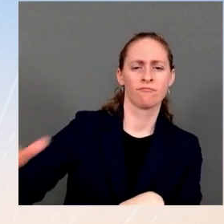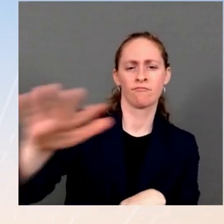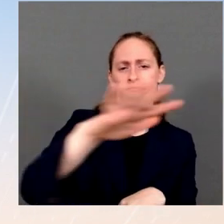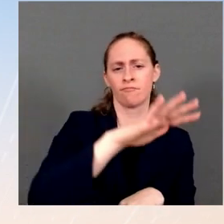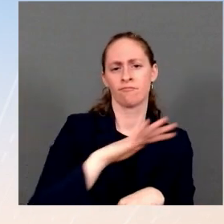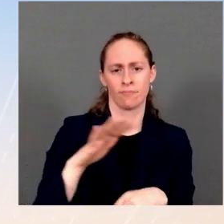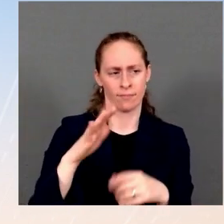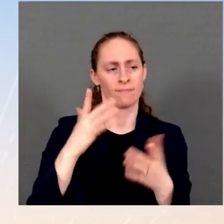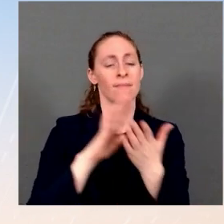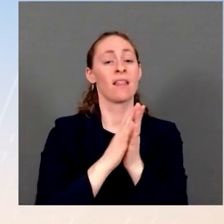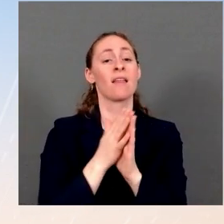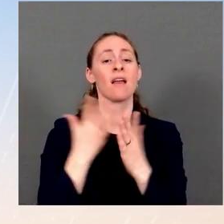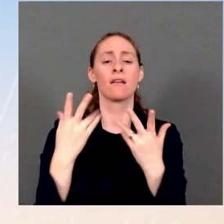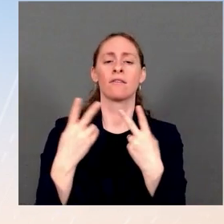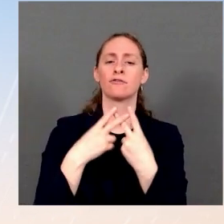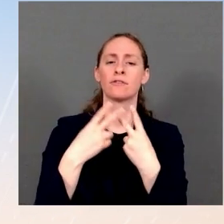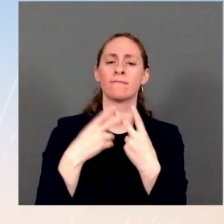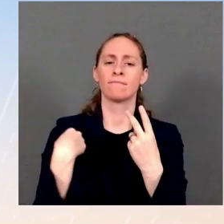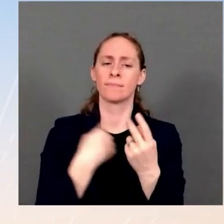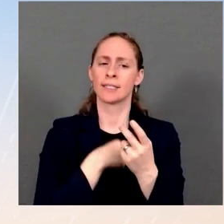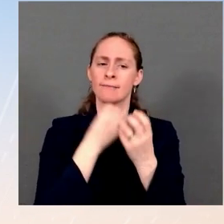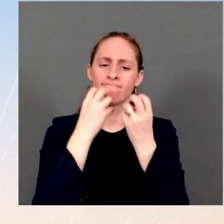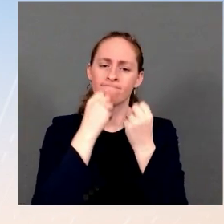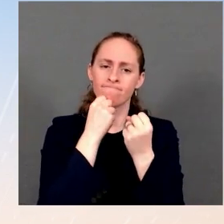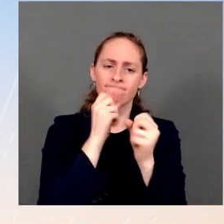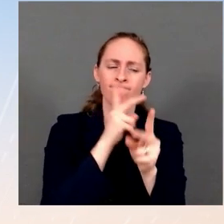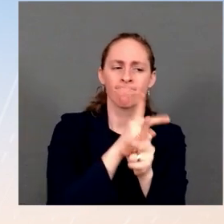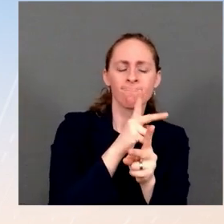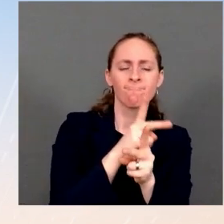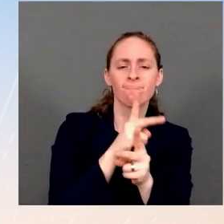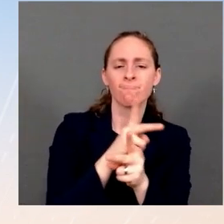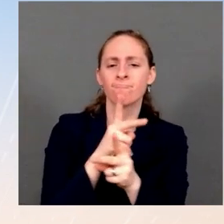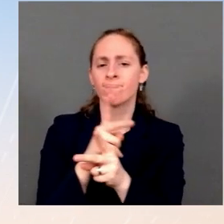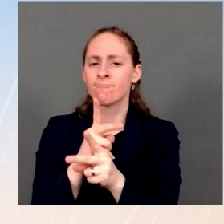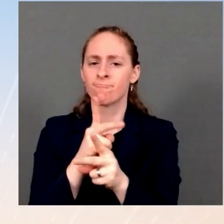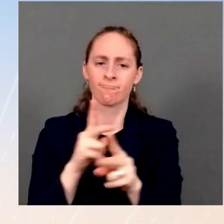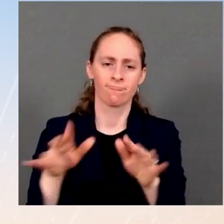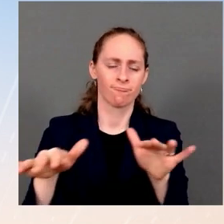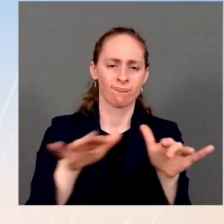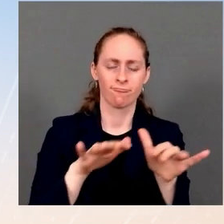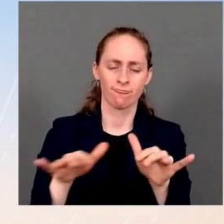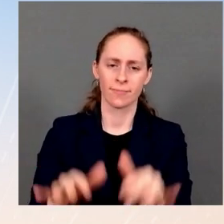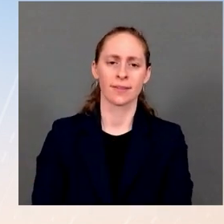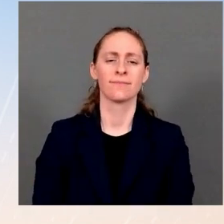in tackling the climate crisis in a way that recognizes it's not just what we're doing to nature,